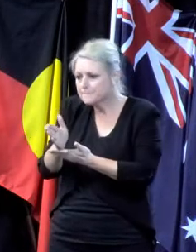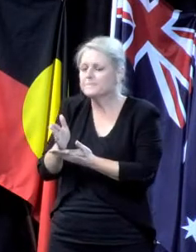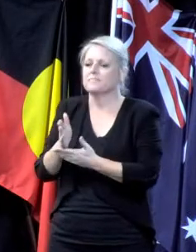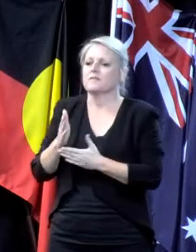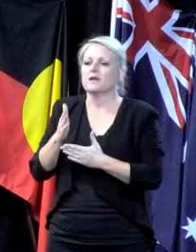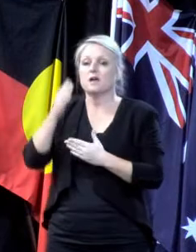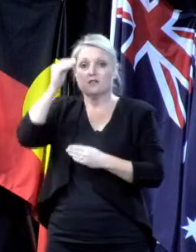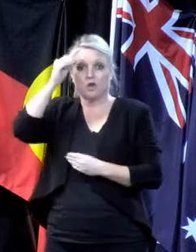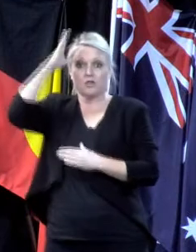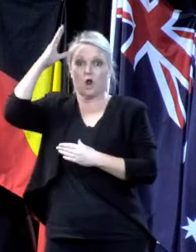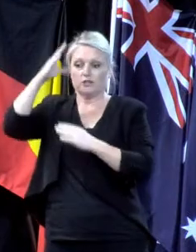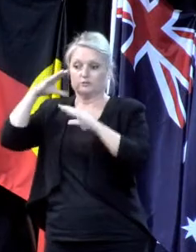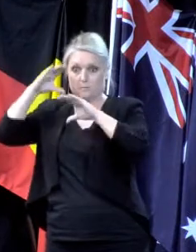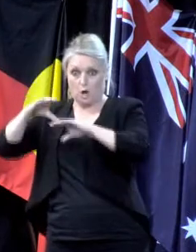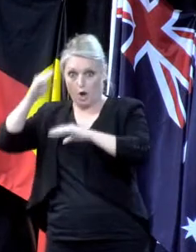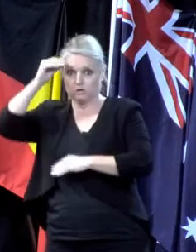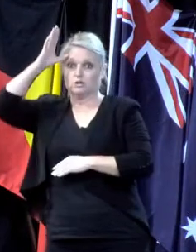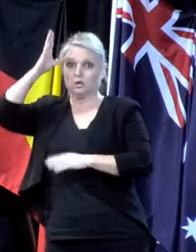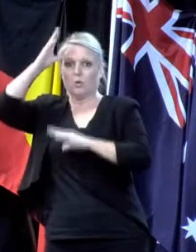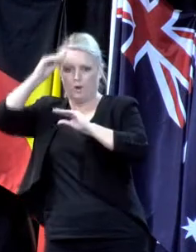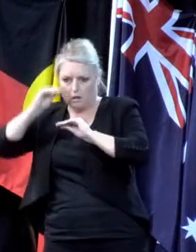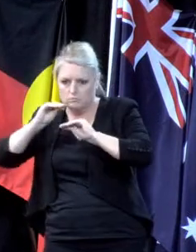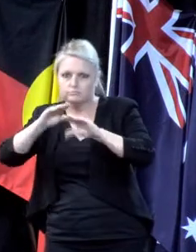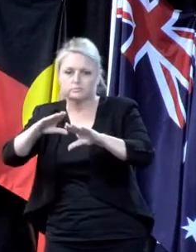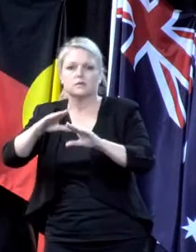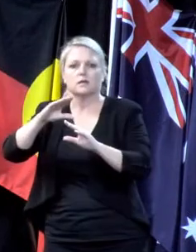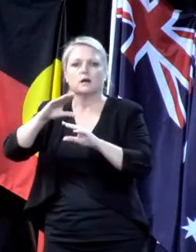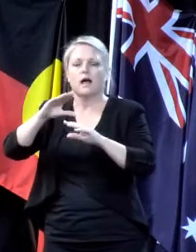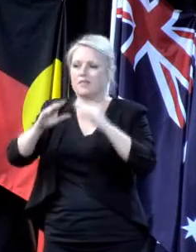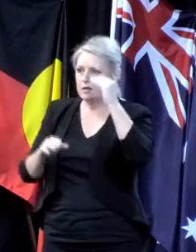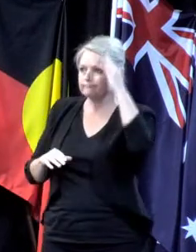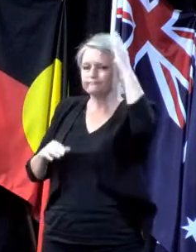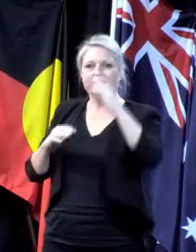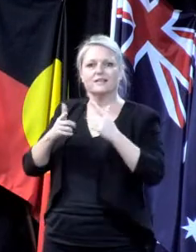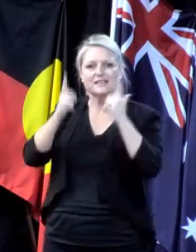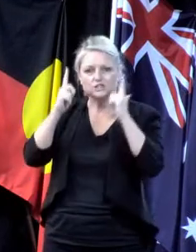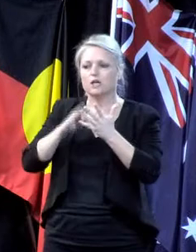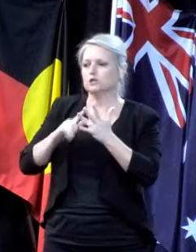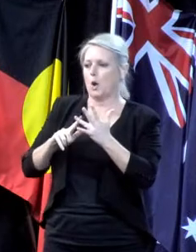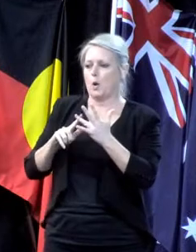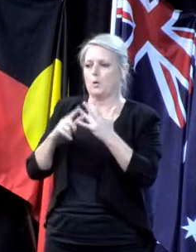to gradually building across to the teacher then picking up that professional capacity and to then be able to independently